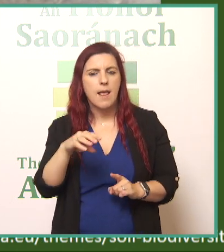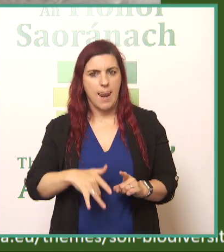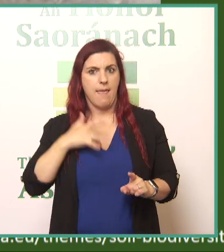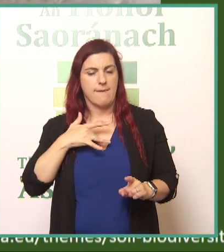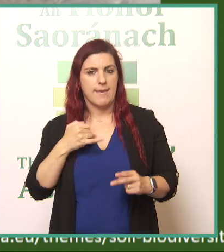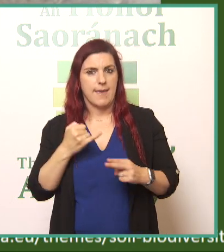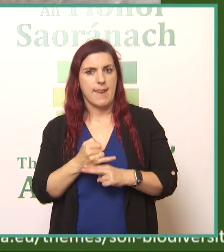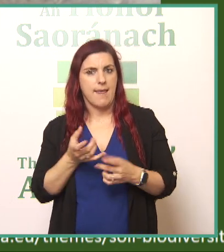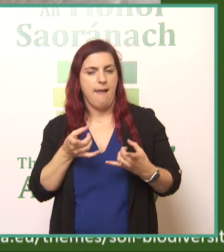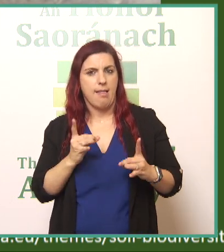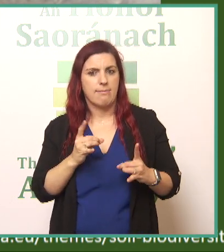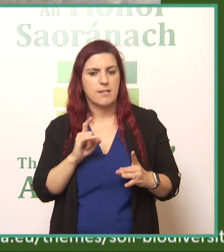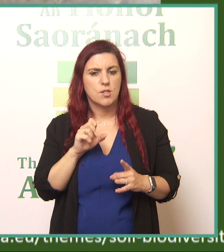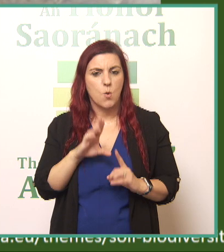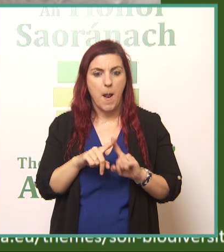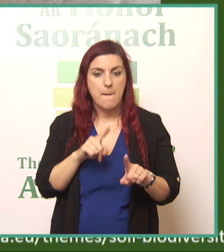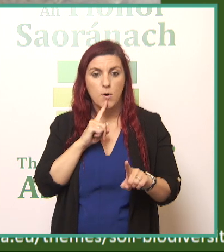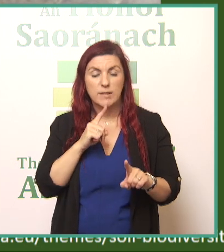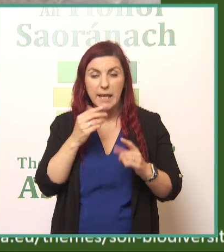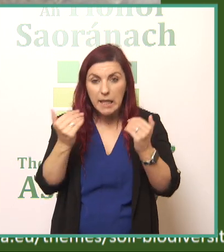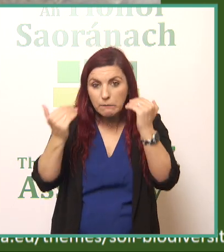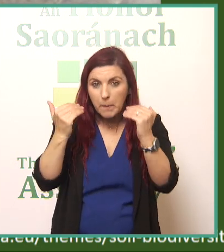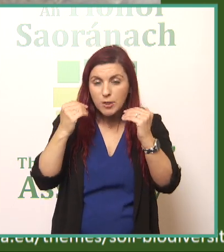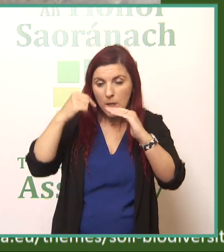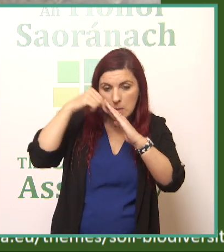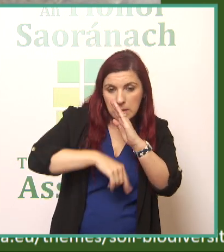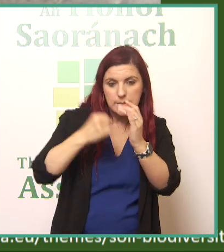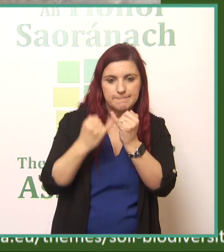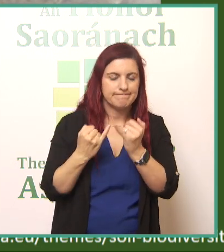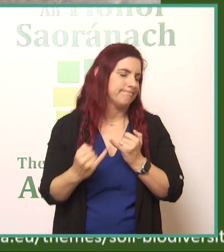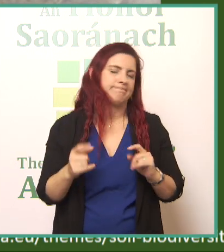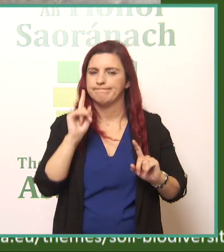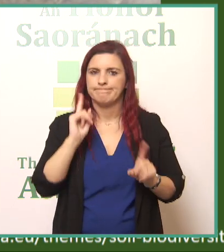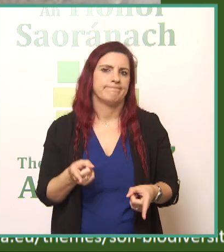we know very little about those soils we know very little about the diversity that's in them and how